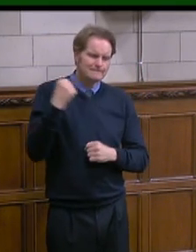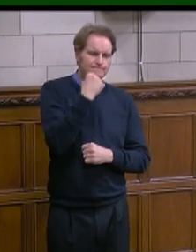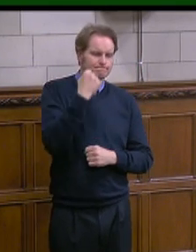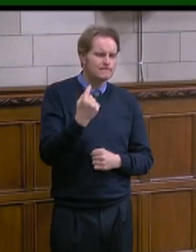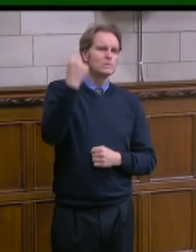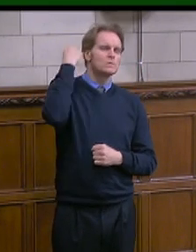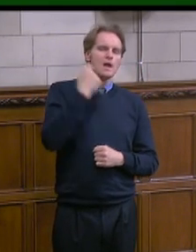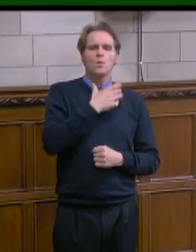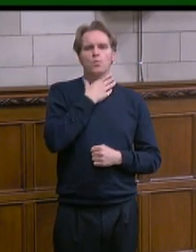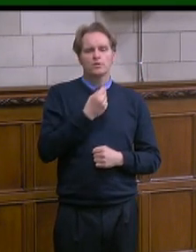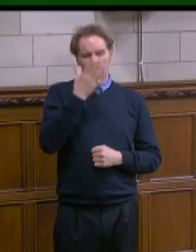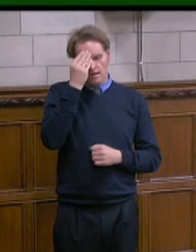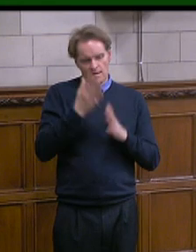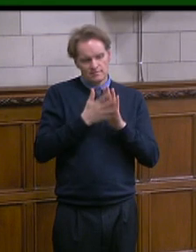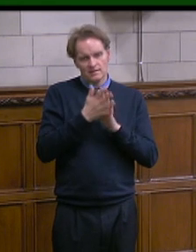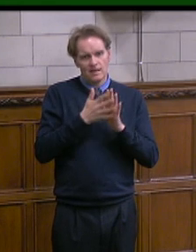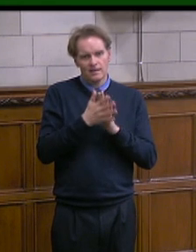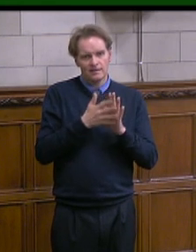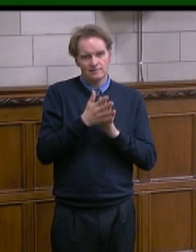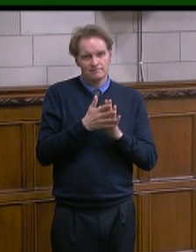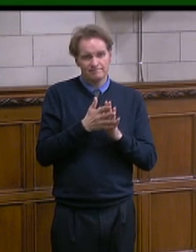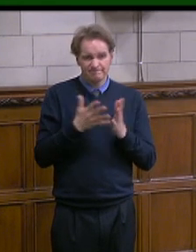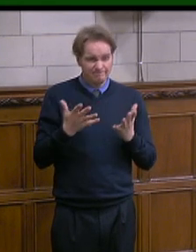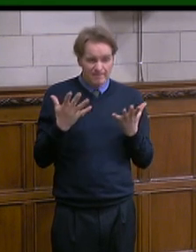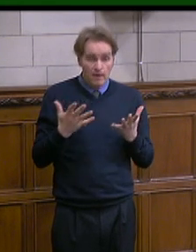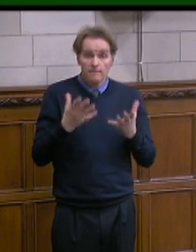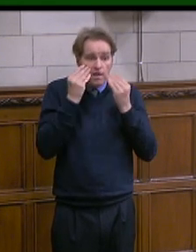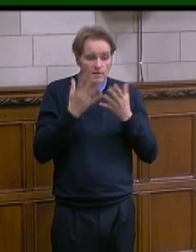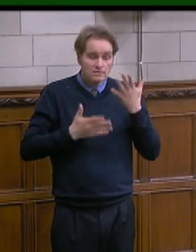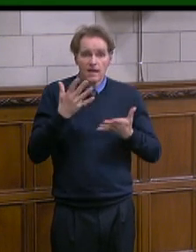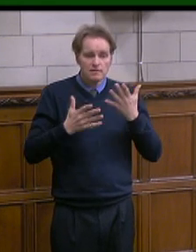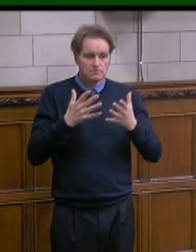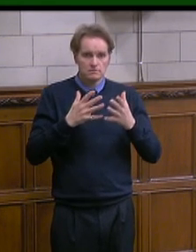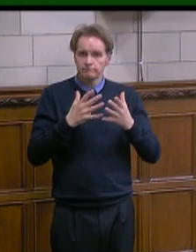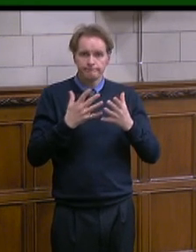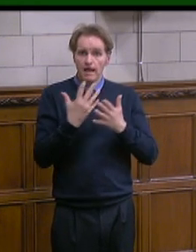younger, because then I wouldn’t feel so isolated.” Now is the time.